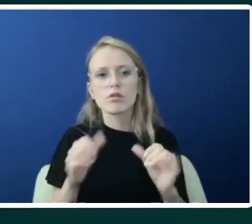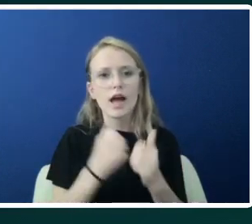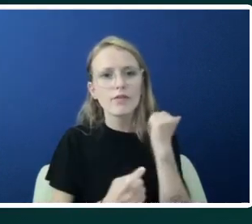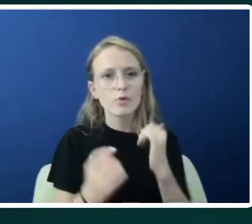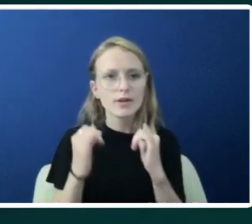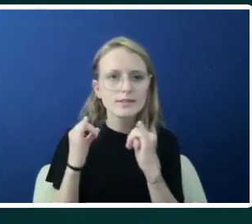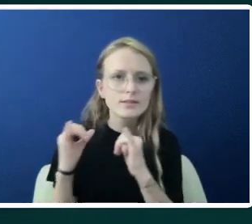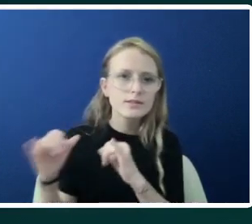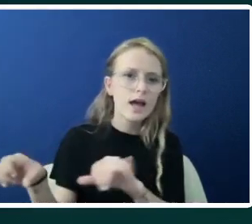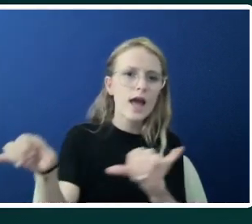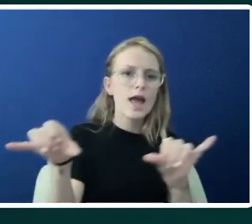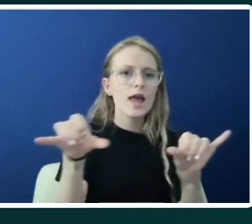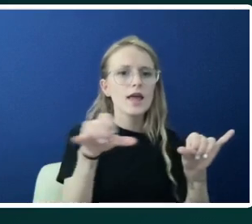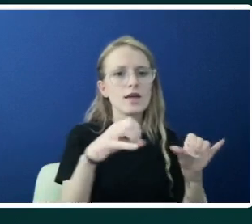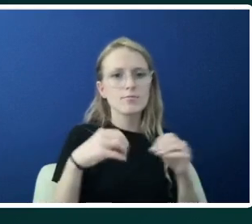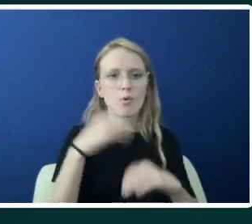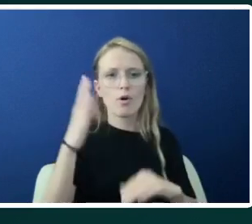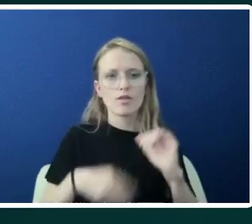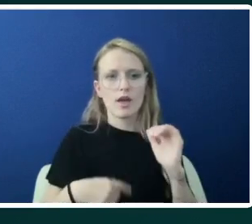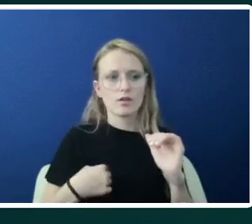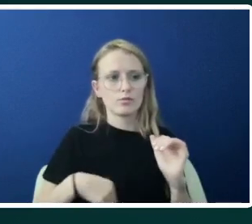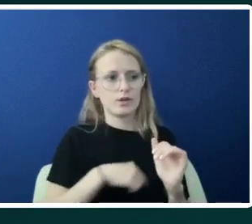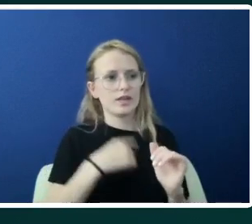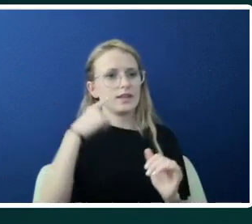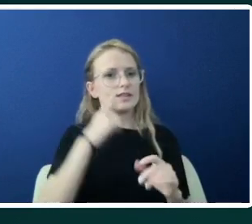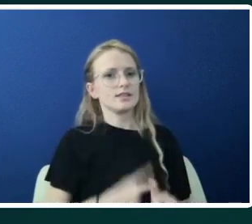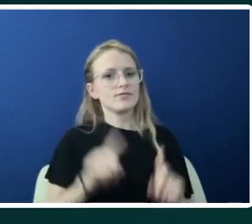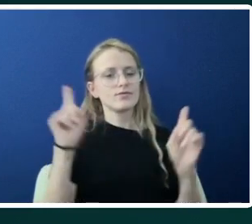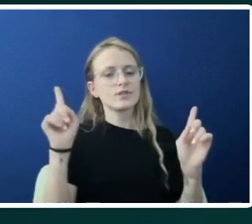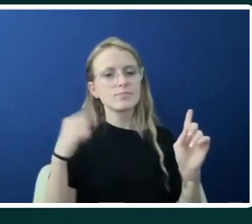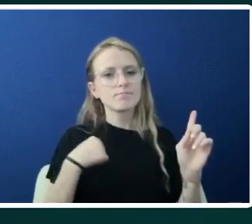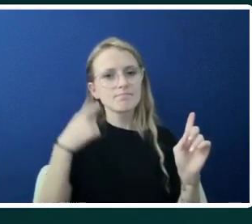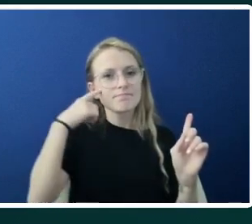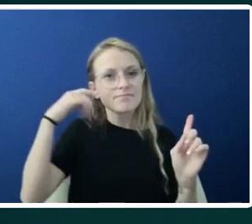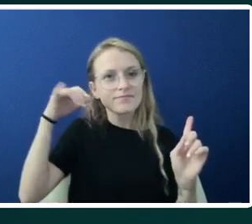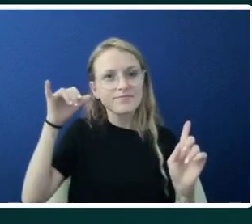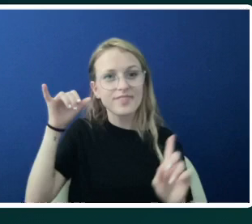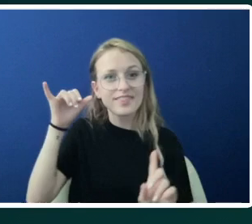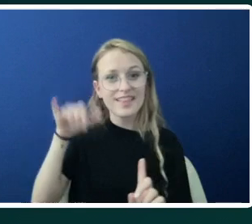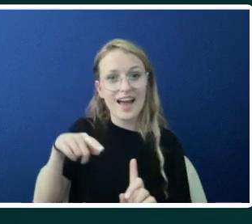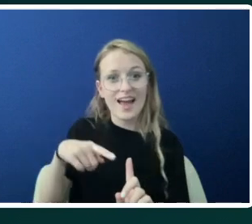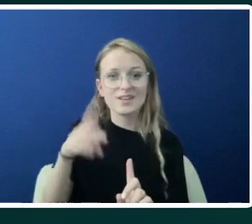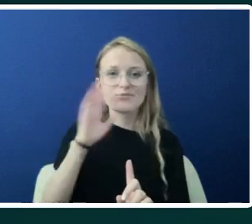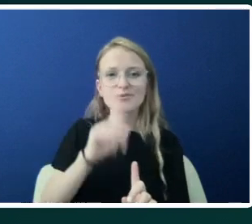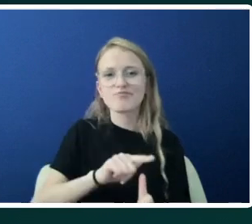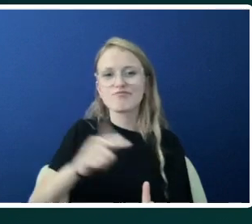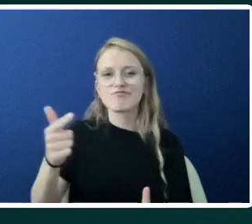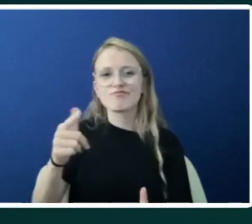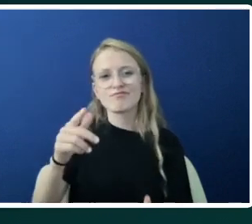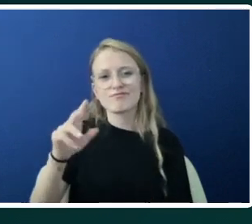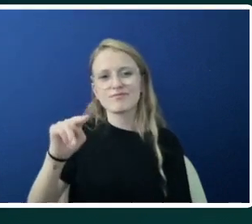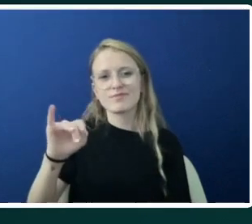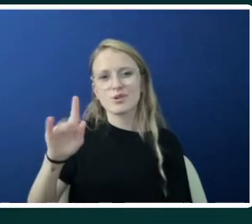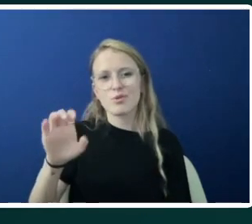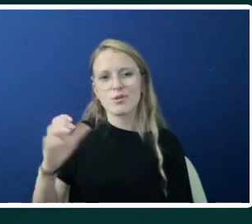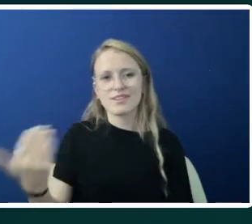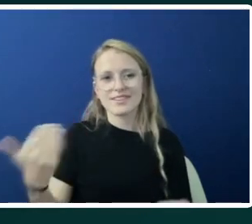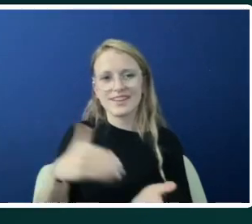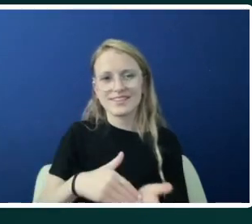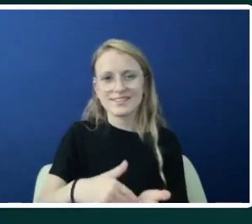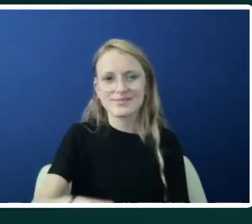than we are different. And so, I think that now I'm going to pass it back to Nicole.